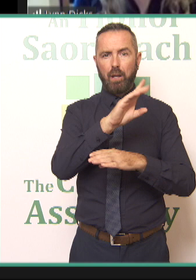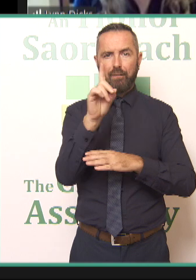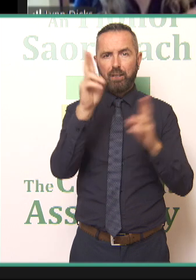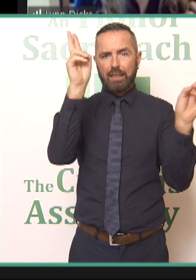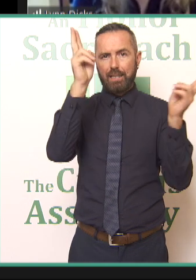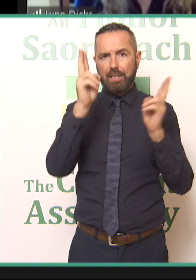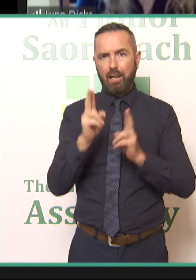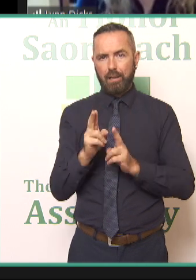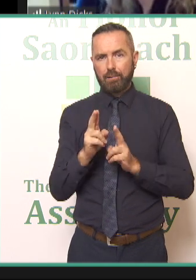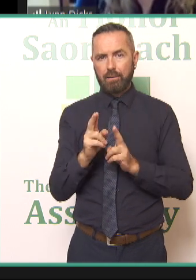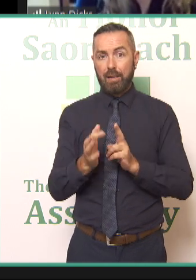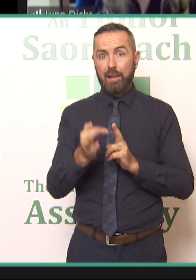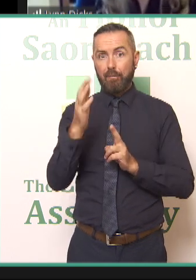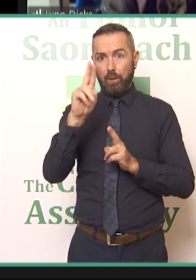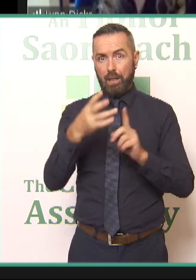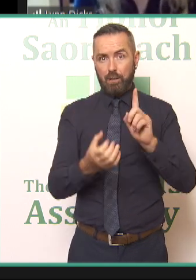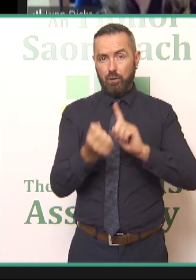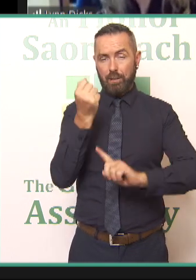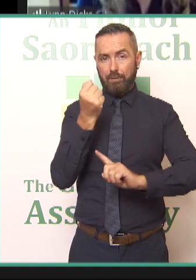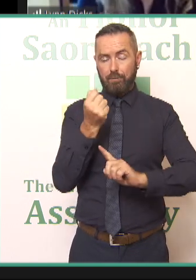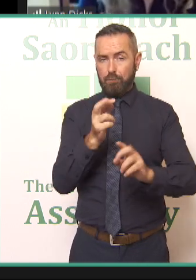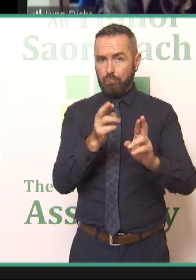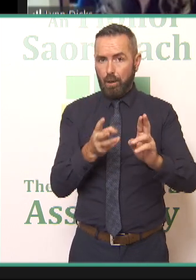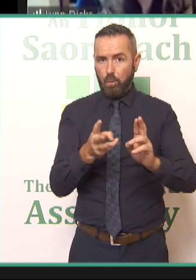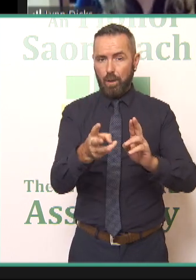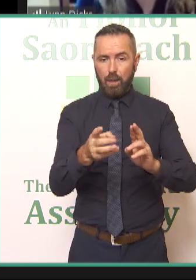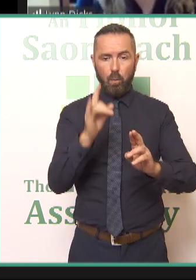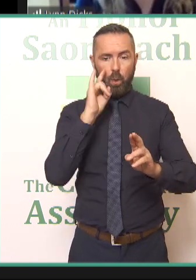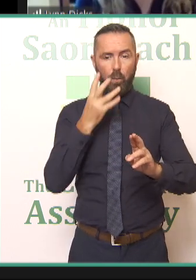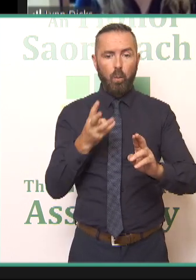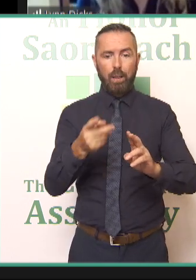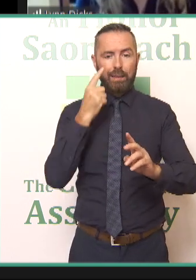and if we do that and we get it right we can hope to see all these amazing beasts into the into the